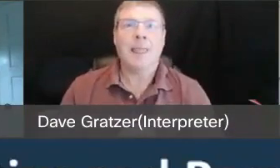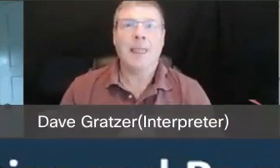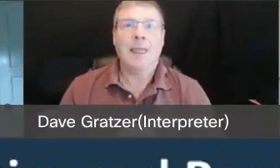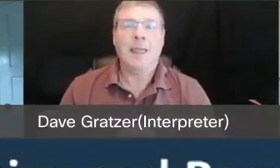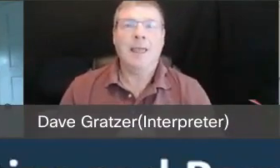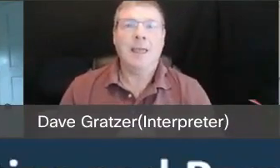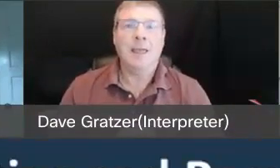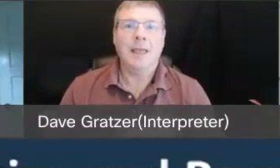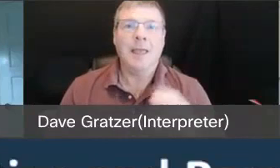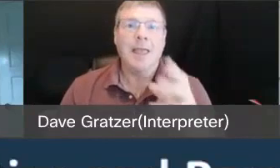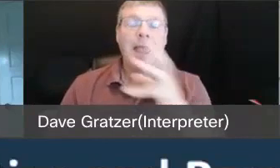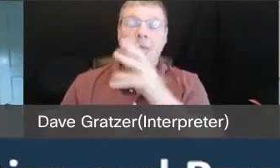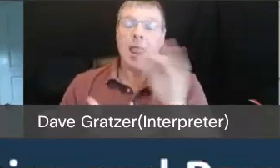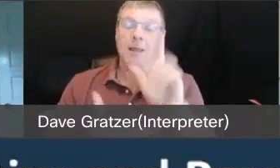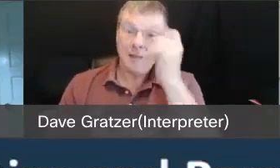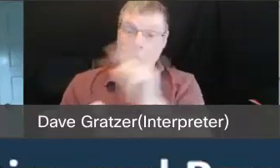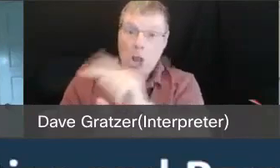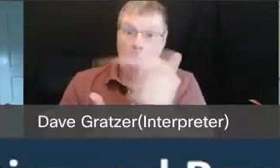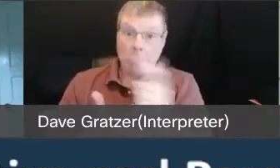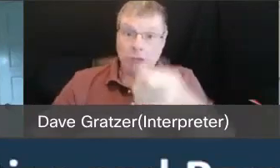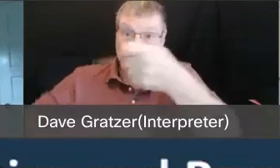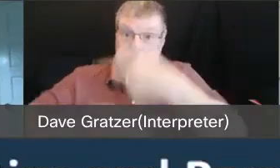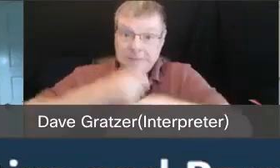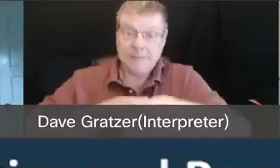An alternative to this wording would be to say that